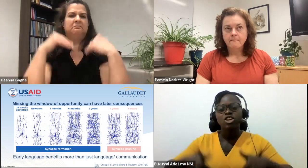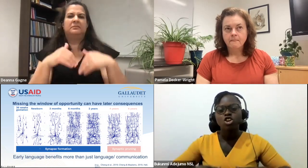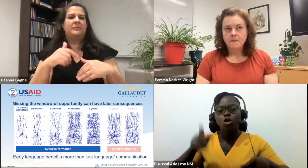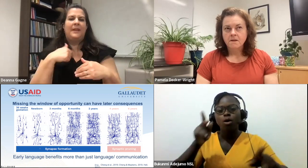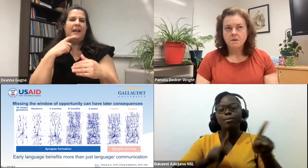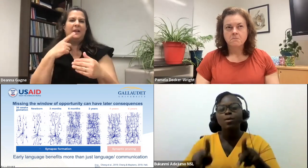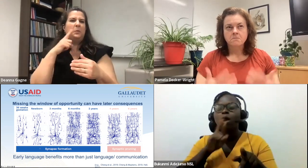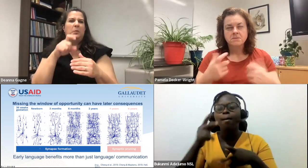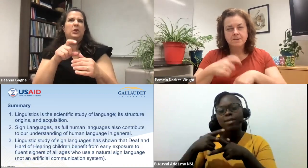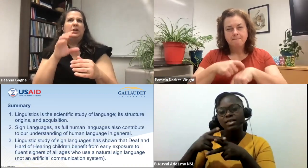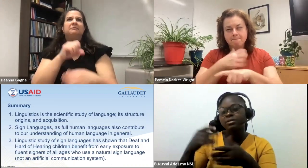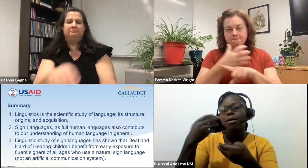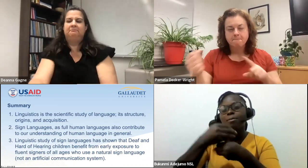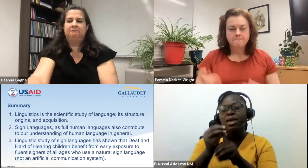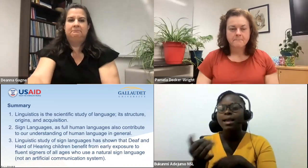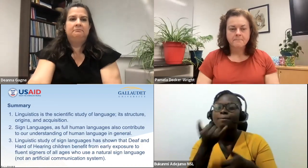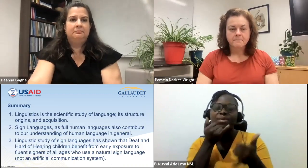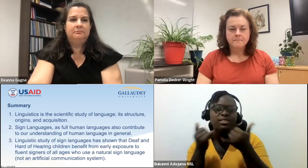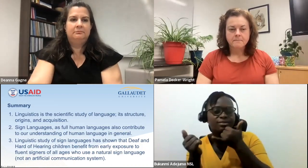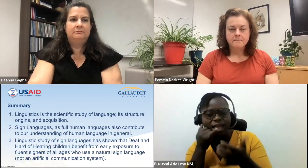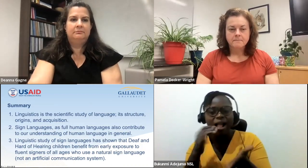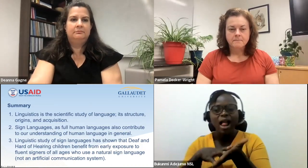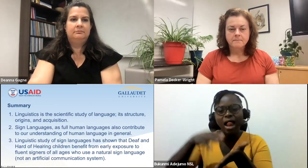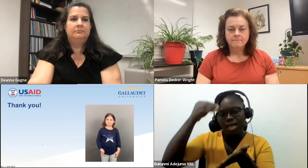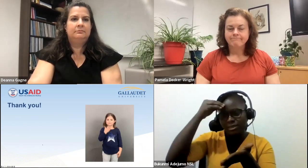Yeah, just skip over if you will be towards the end.